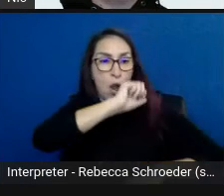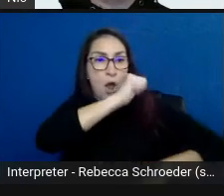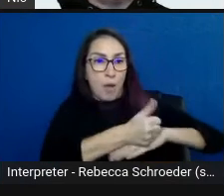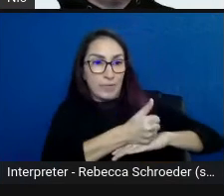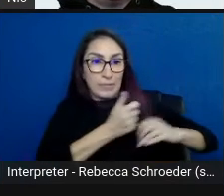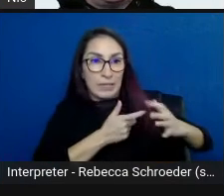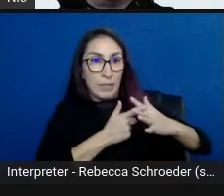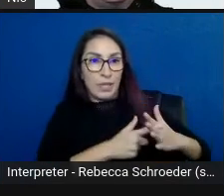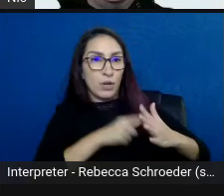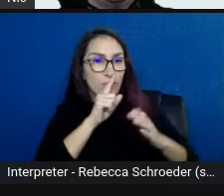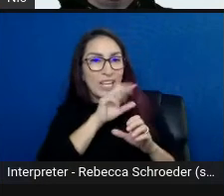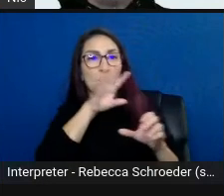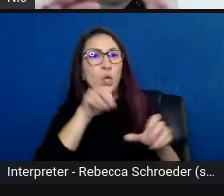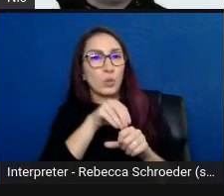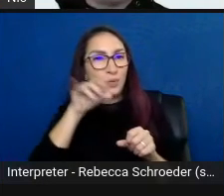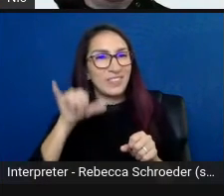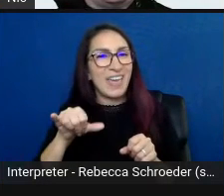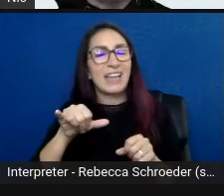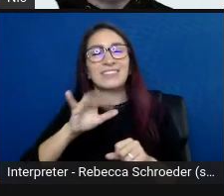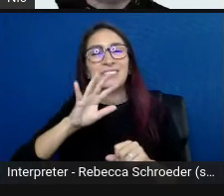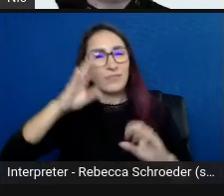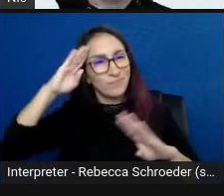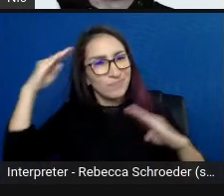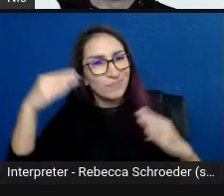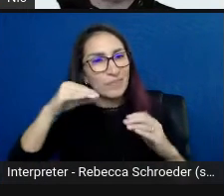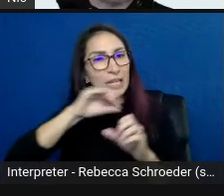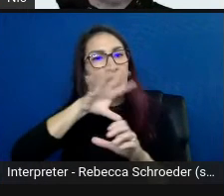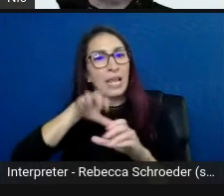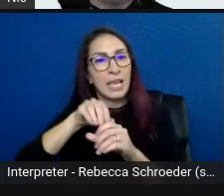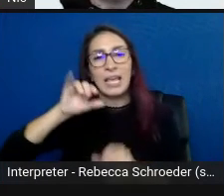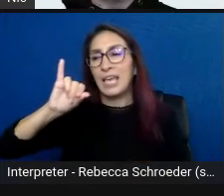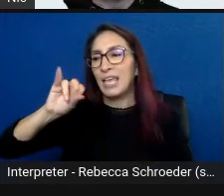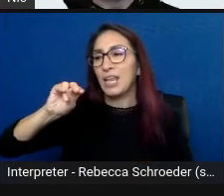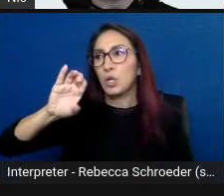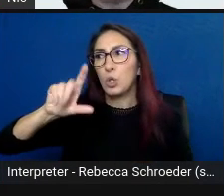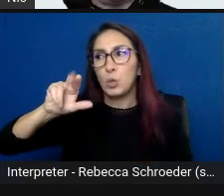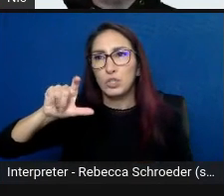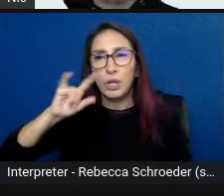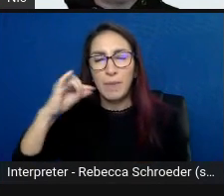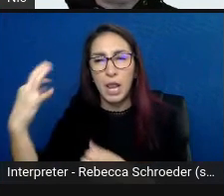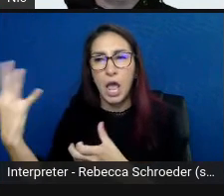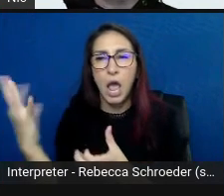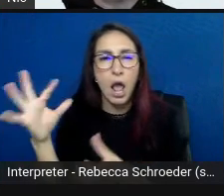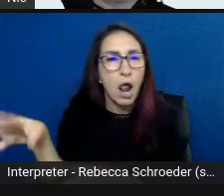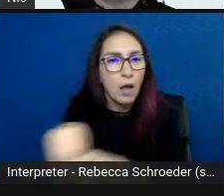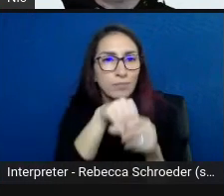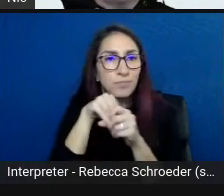we're talking about everybody, but of course, we have to keep disability